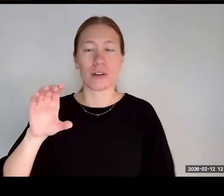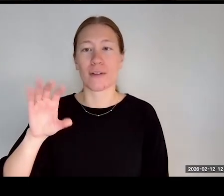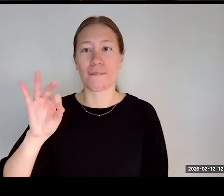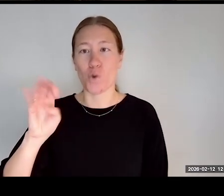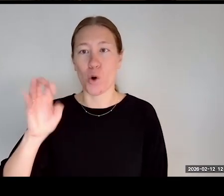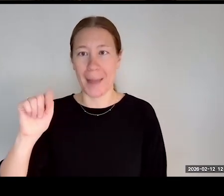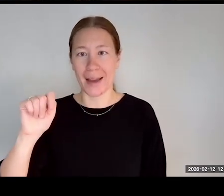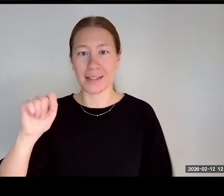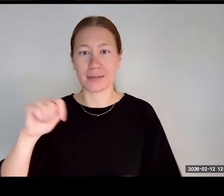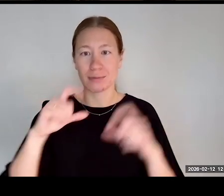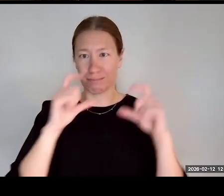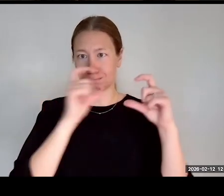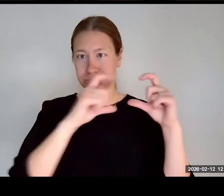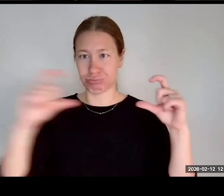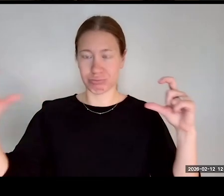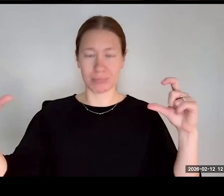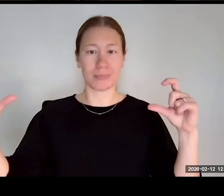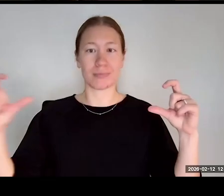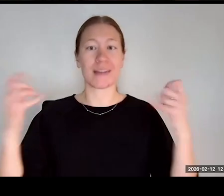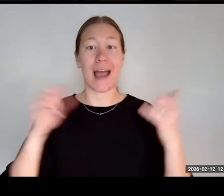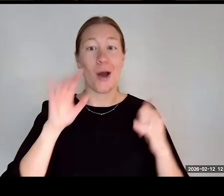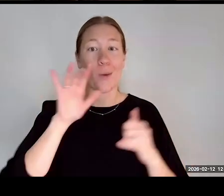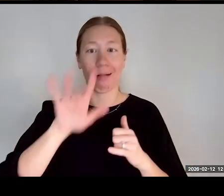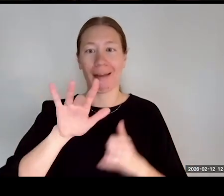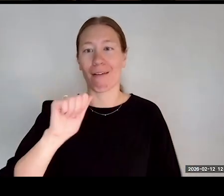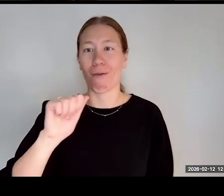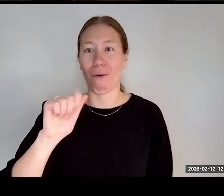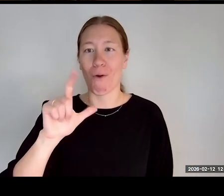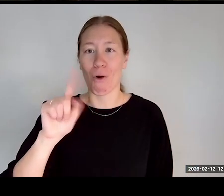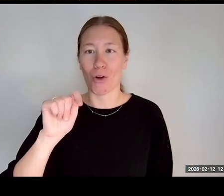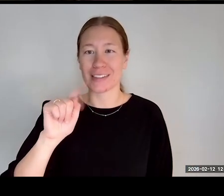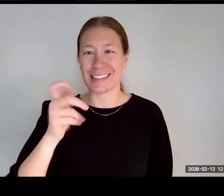And in this ribbon there will be an option for alt text. If I click on this, it's going